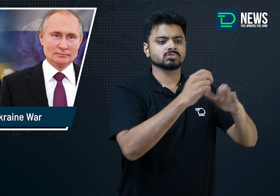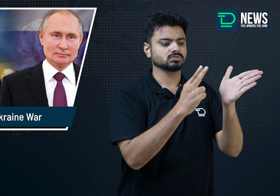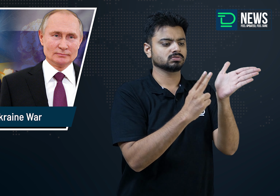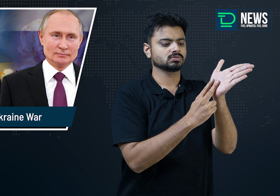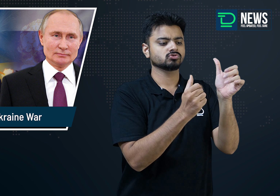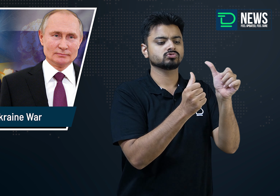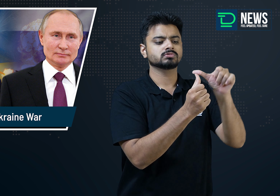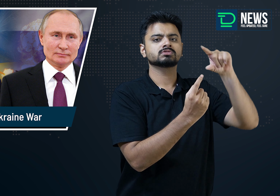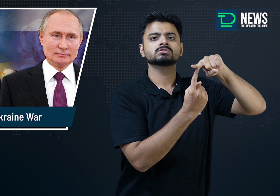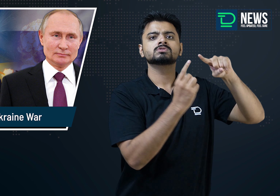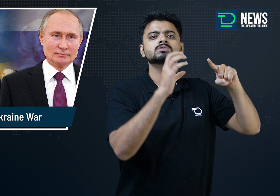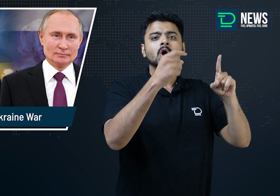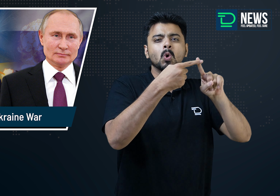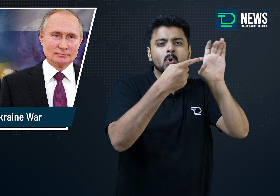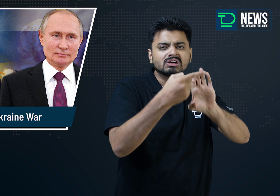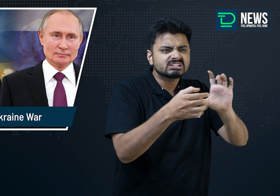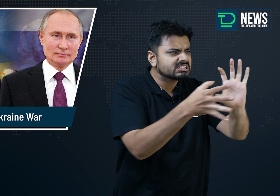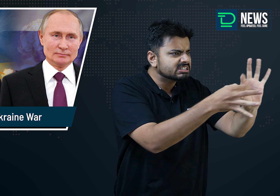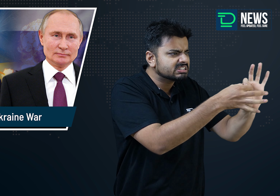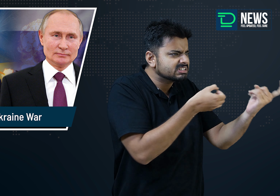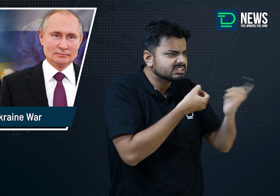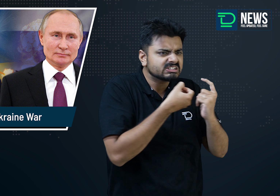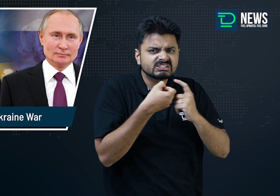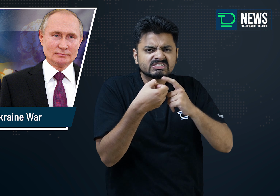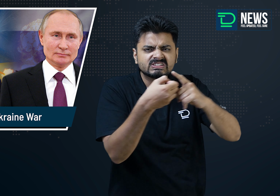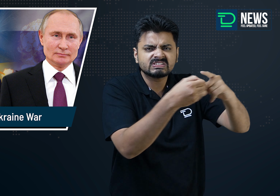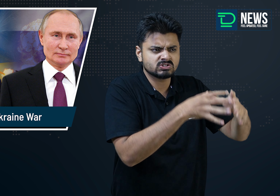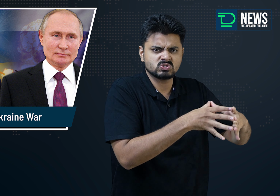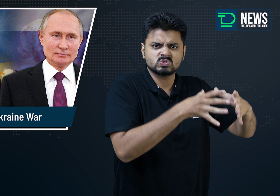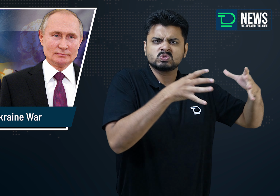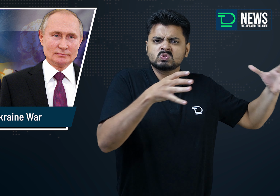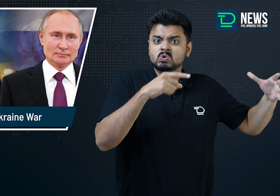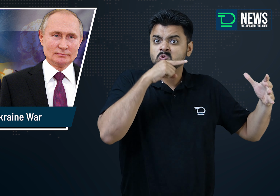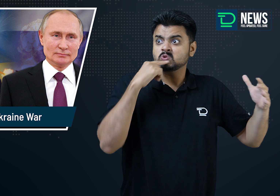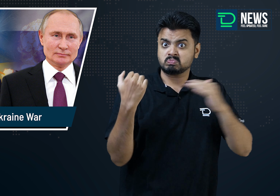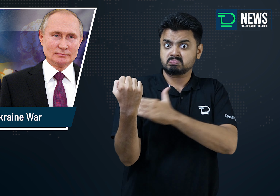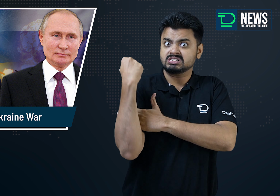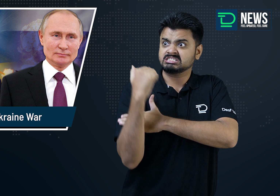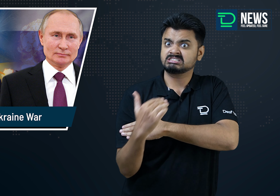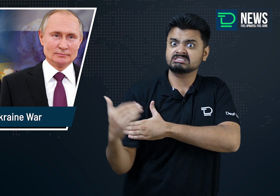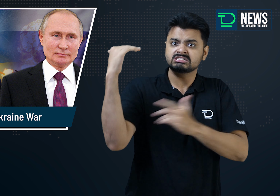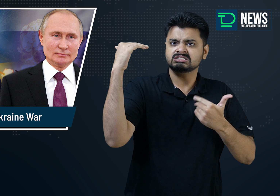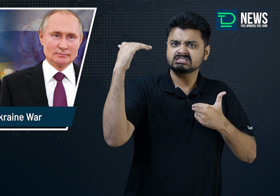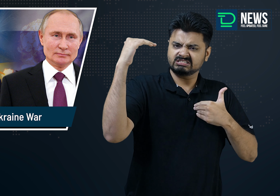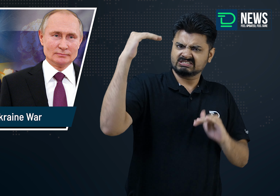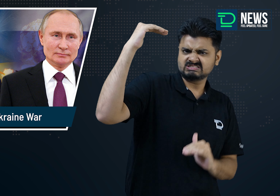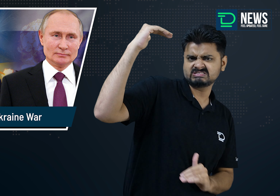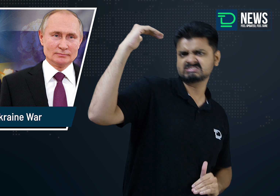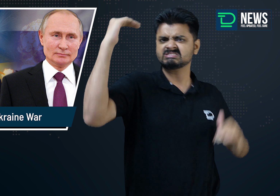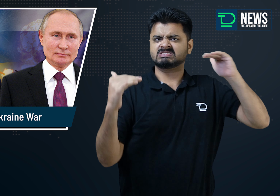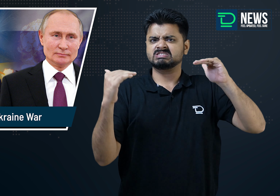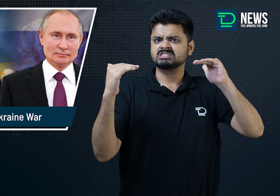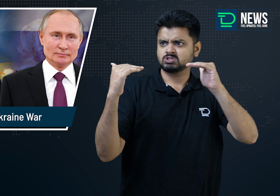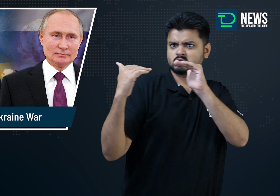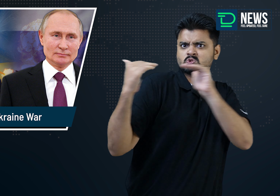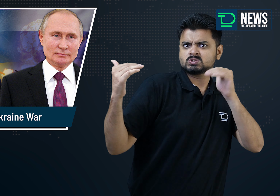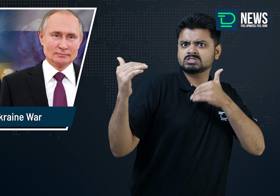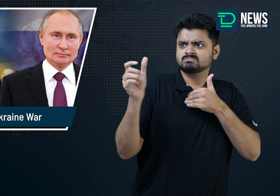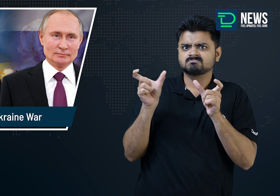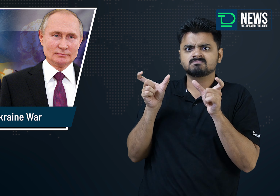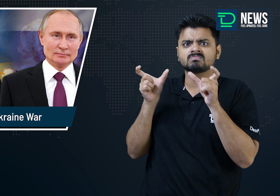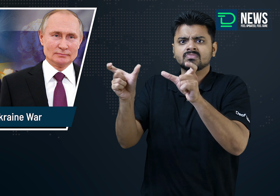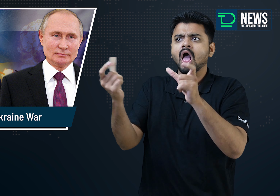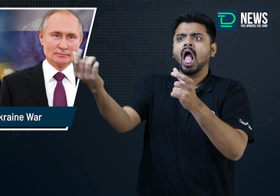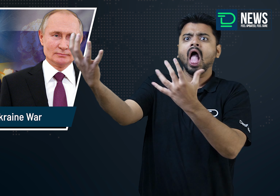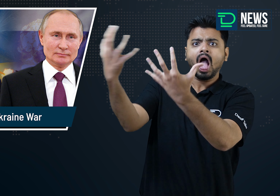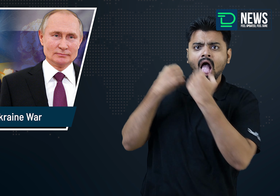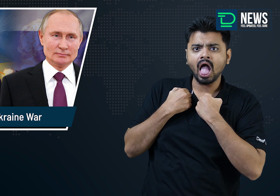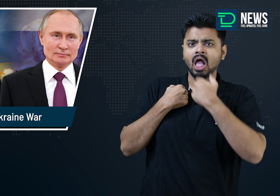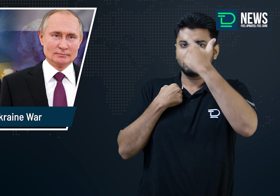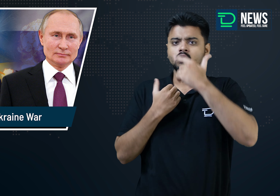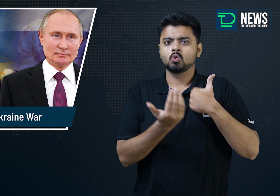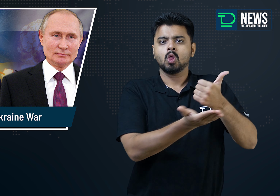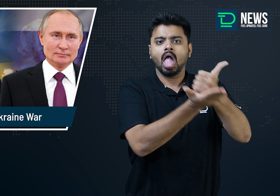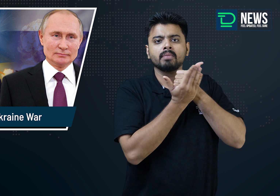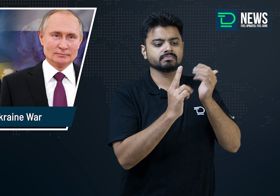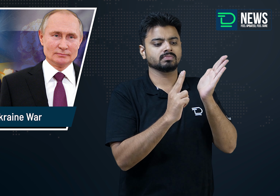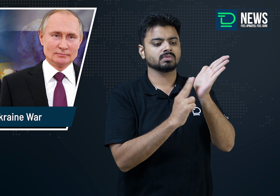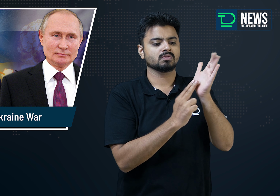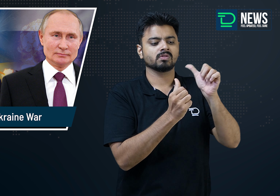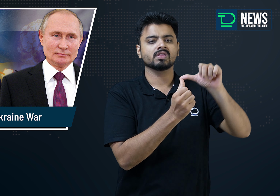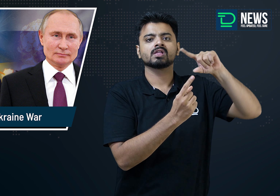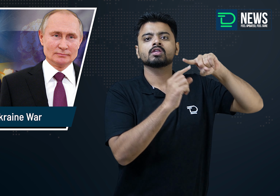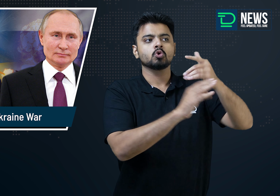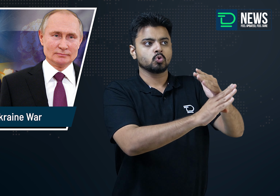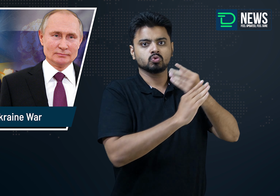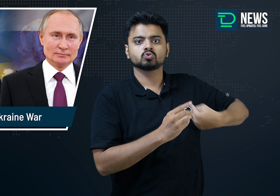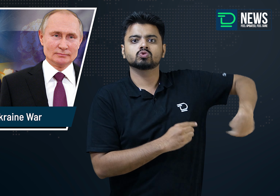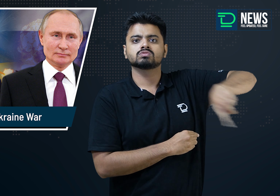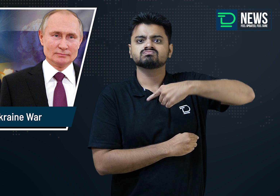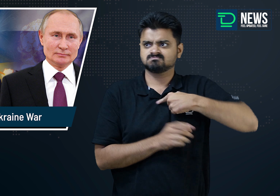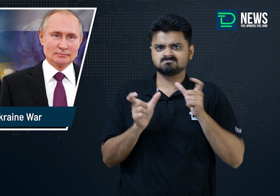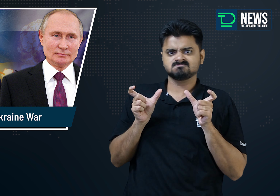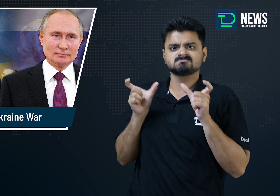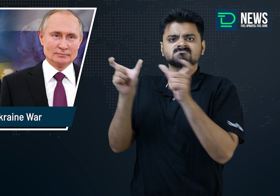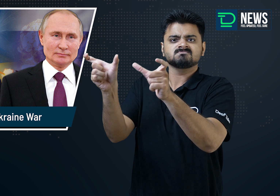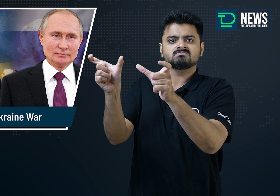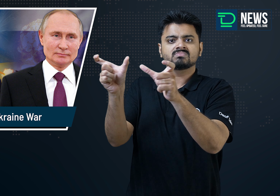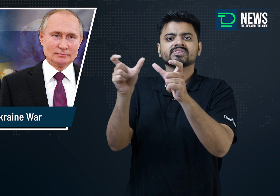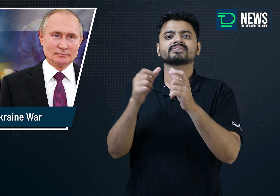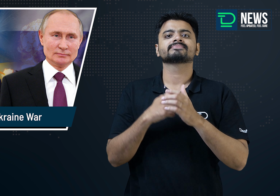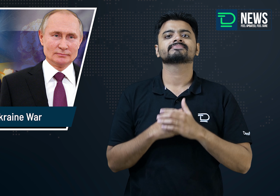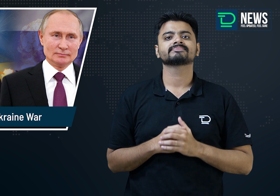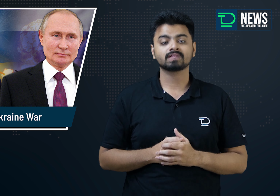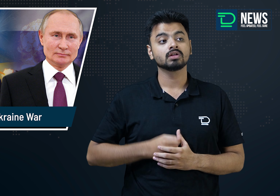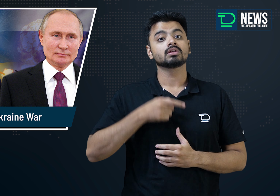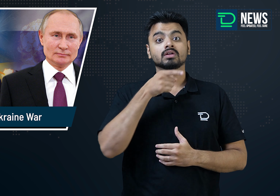One of NATO’s most important agreements .That is an all-for-one defense promise.